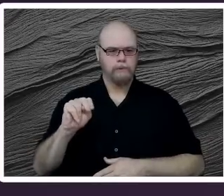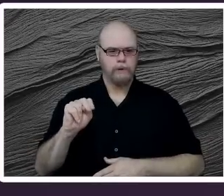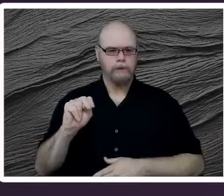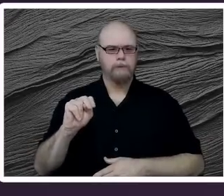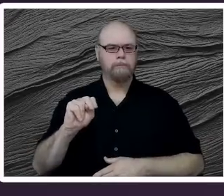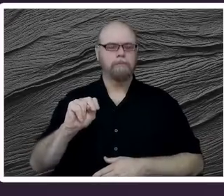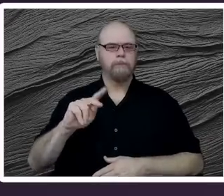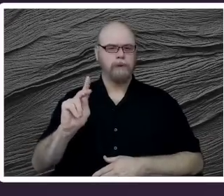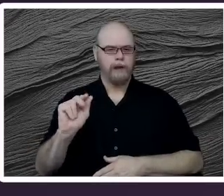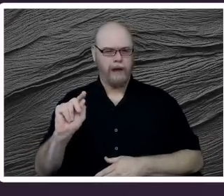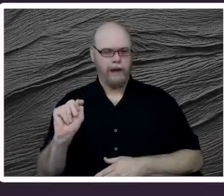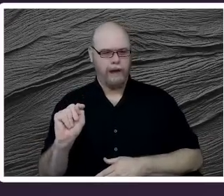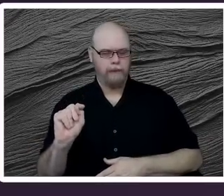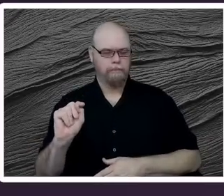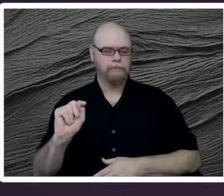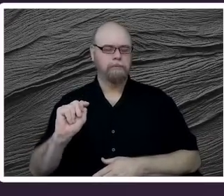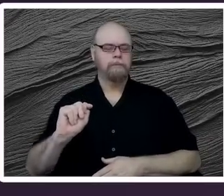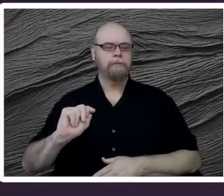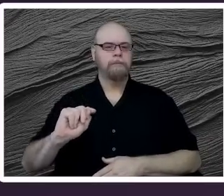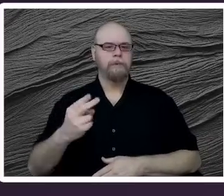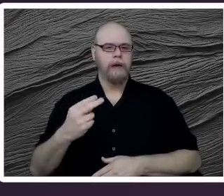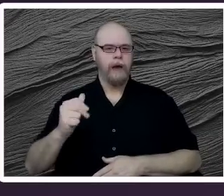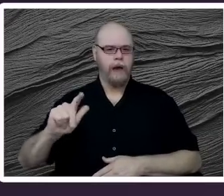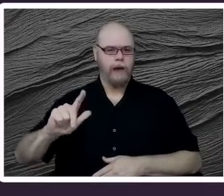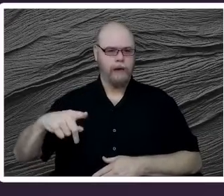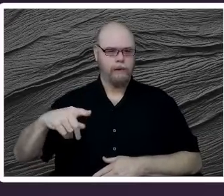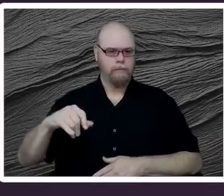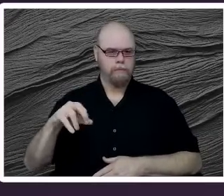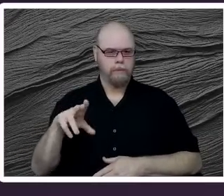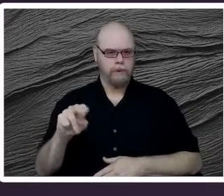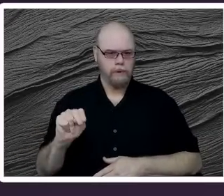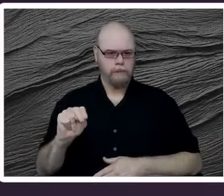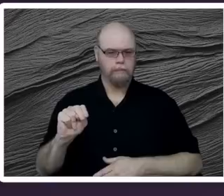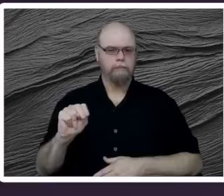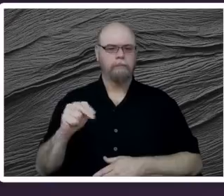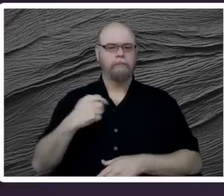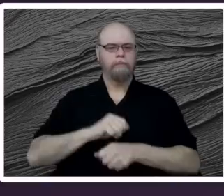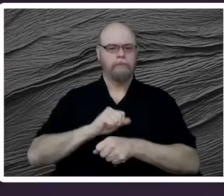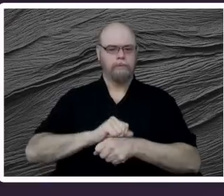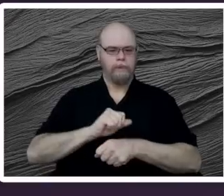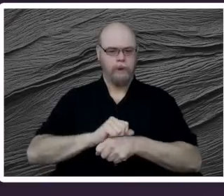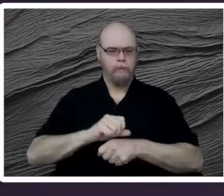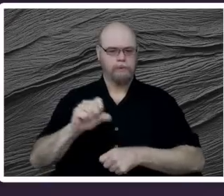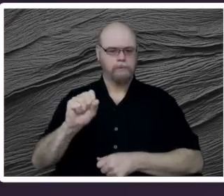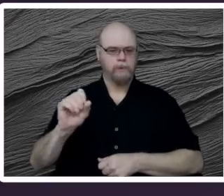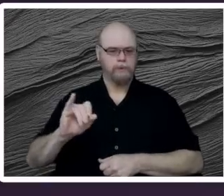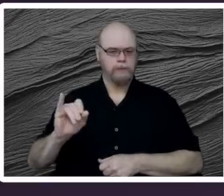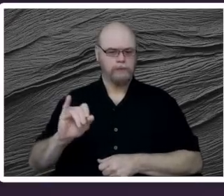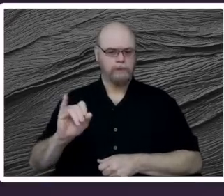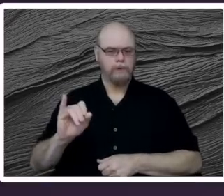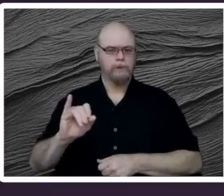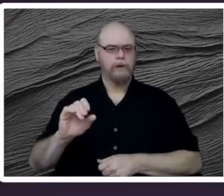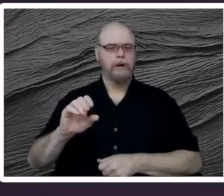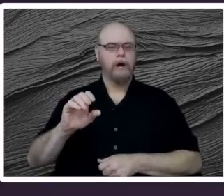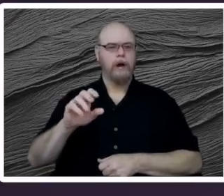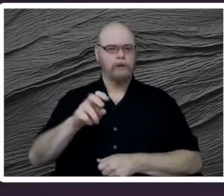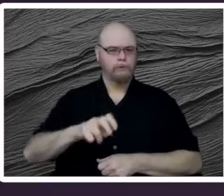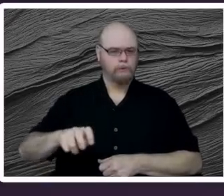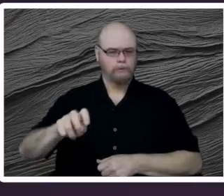Institution Traveling Exhibition Service. Allow me to introduce my other colleagues, Ed Liskey,